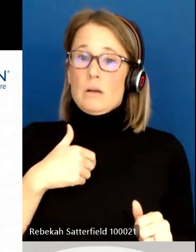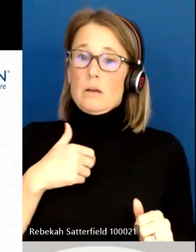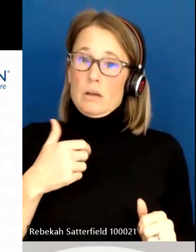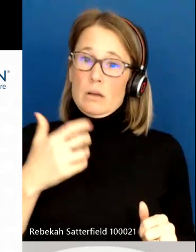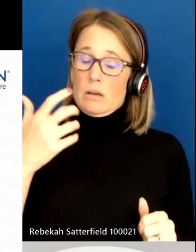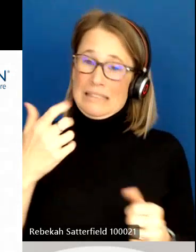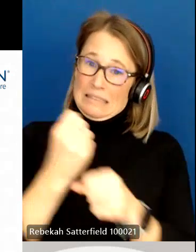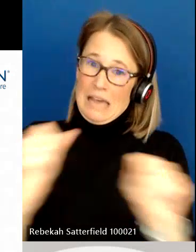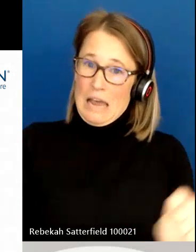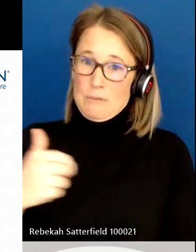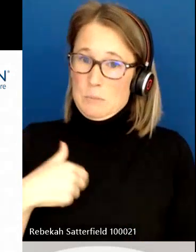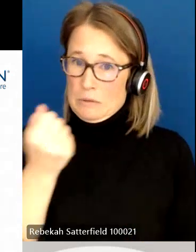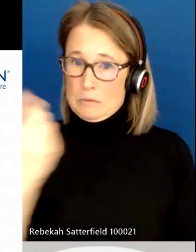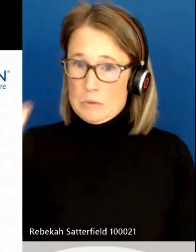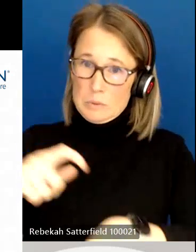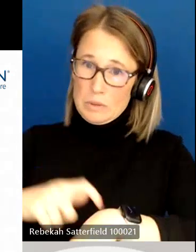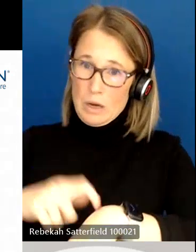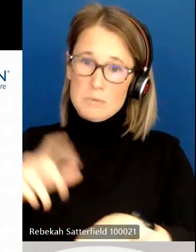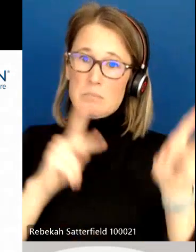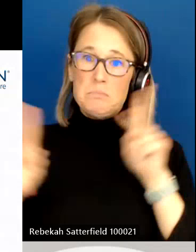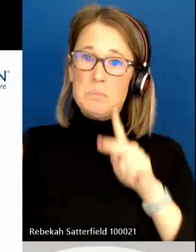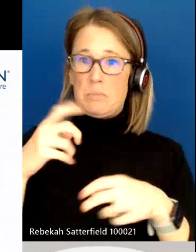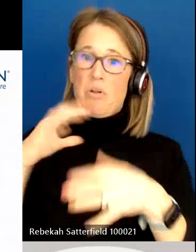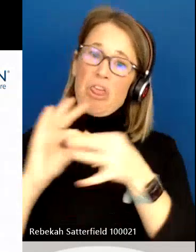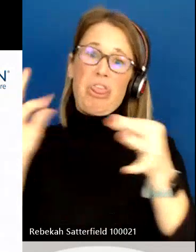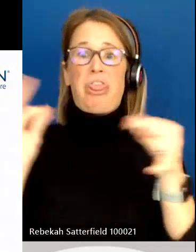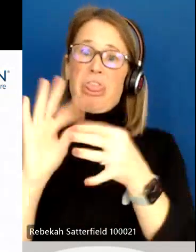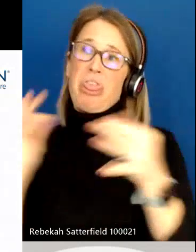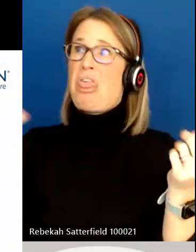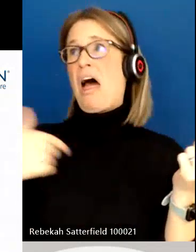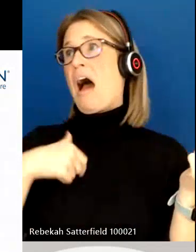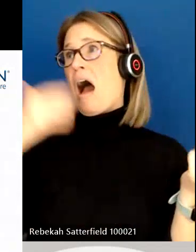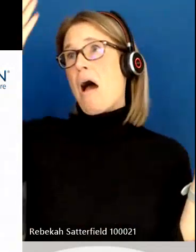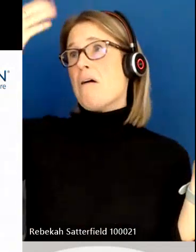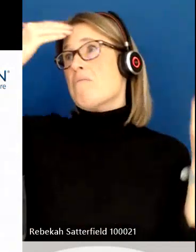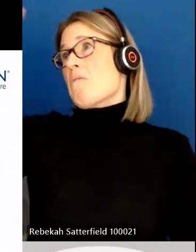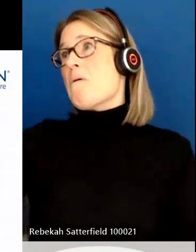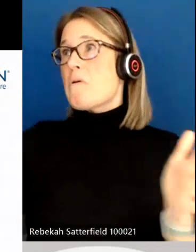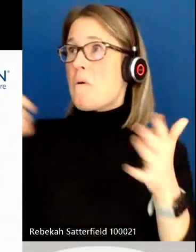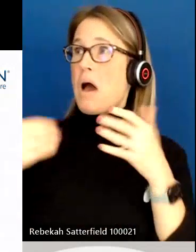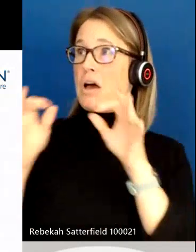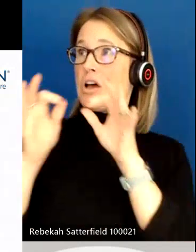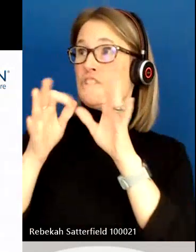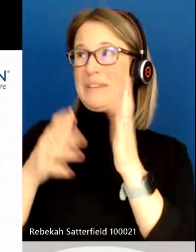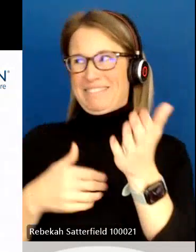would uh made allegations that they were not aware that we had interpretor services available to them